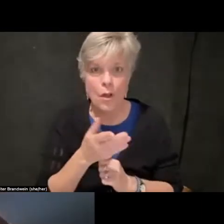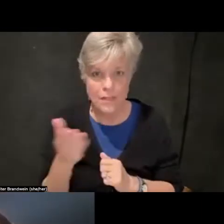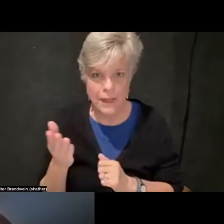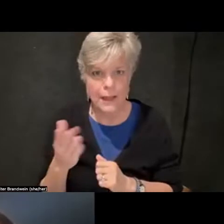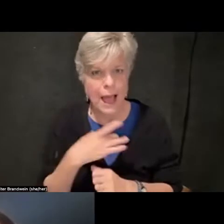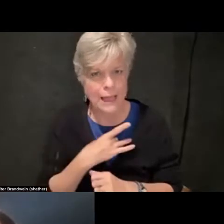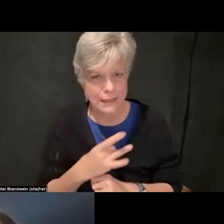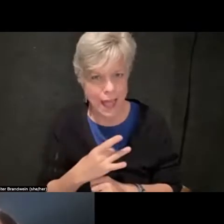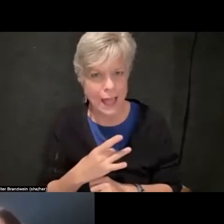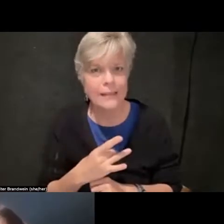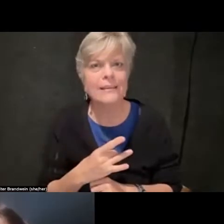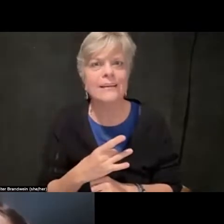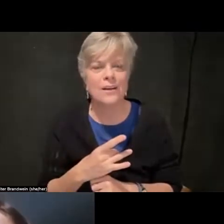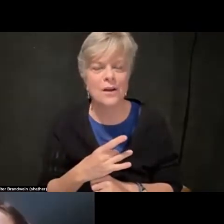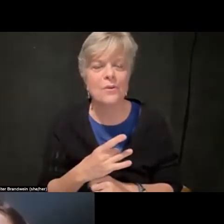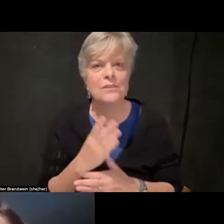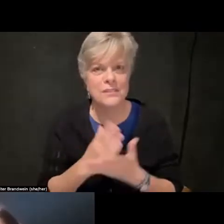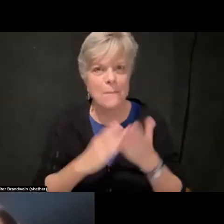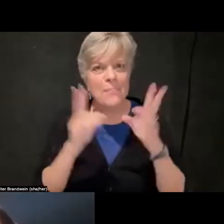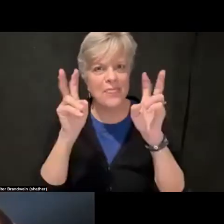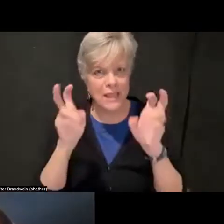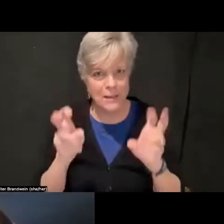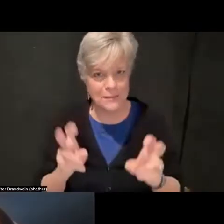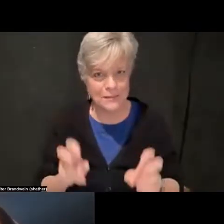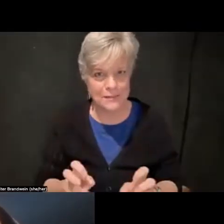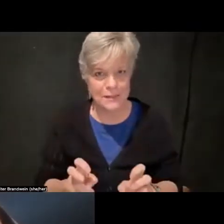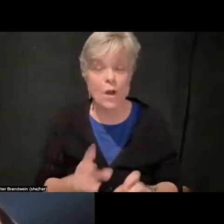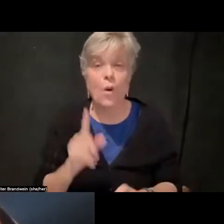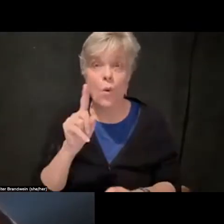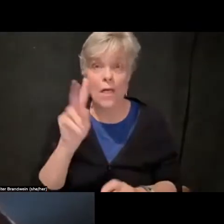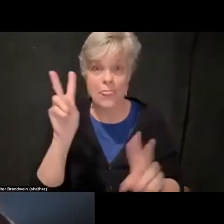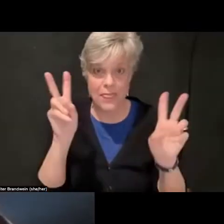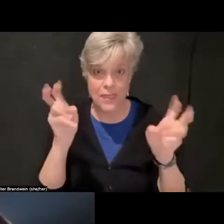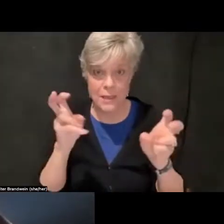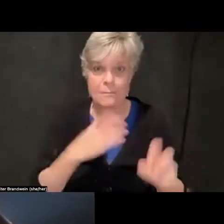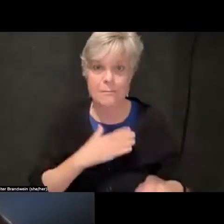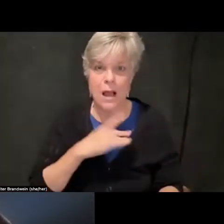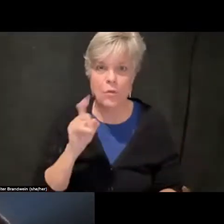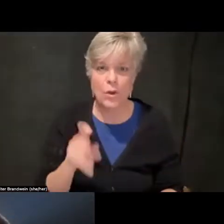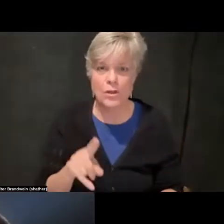So one theme was my question, right? What is a DCC?